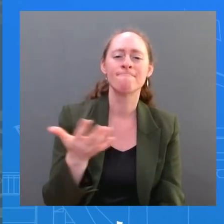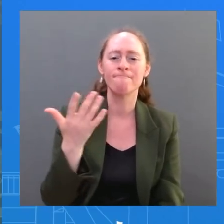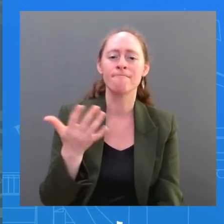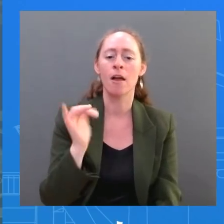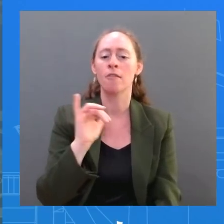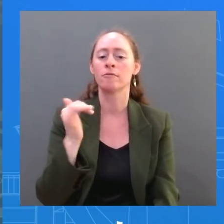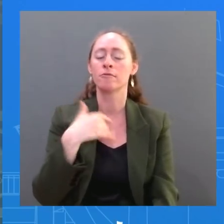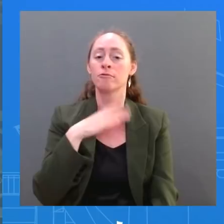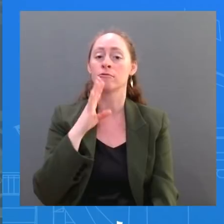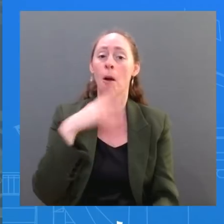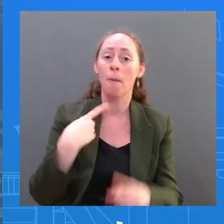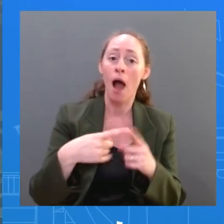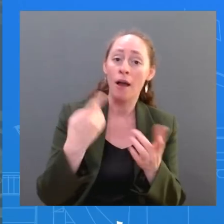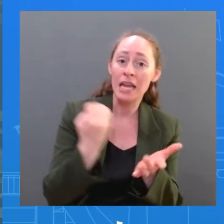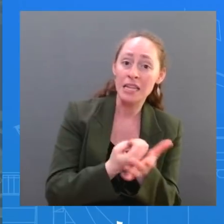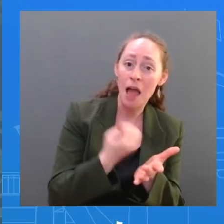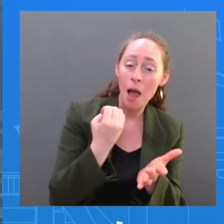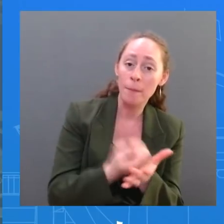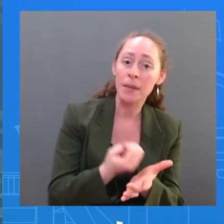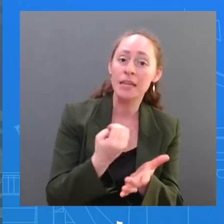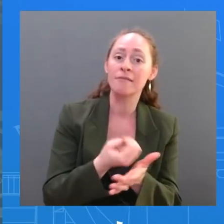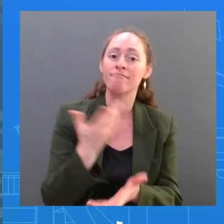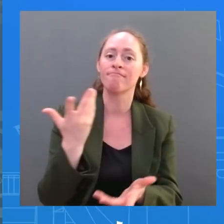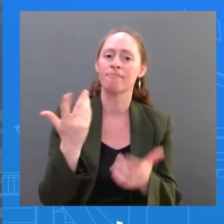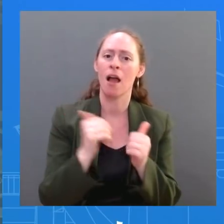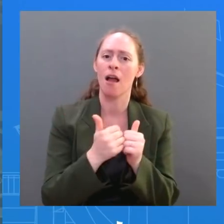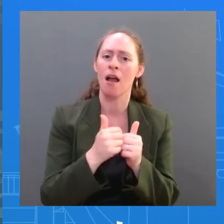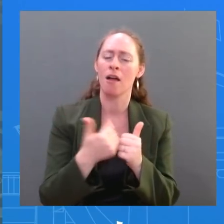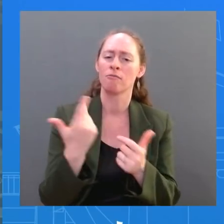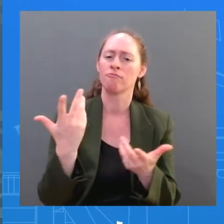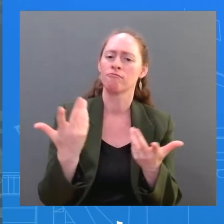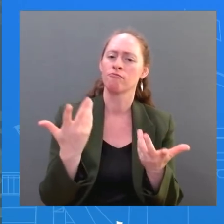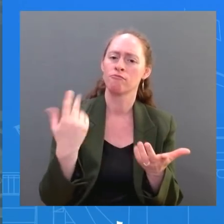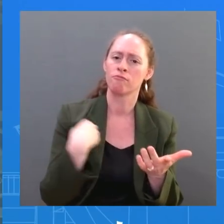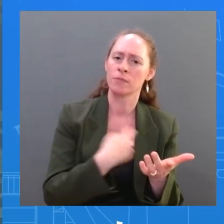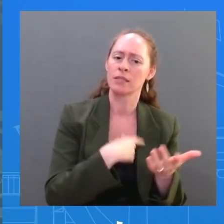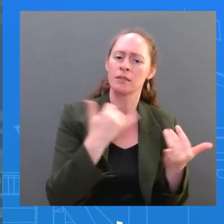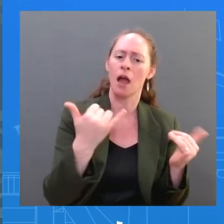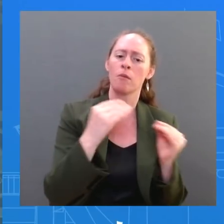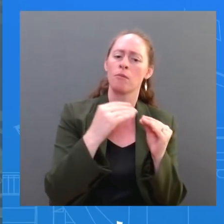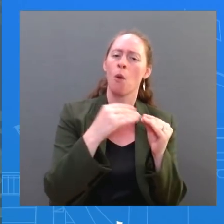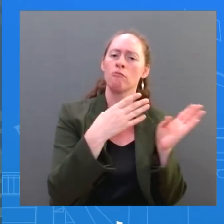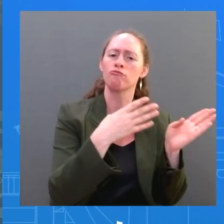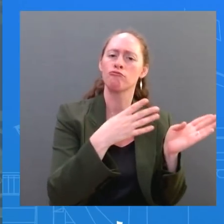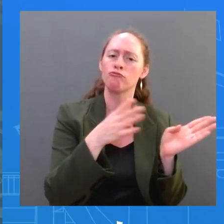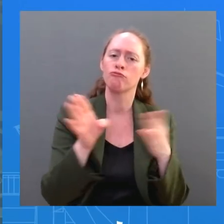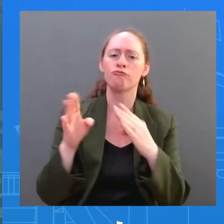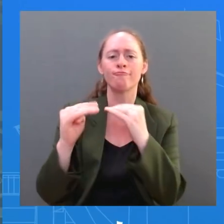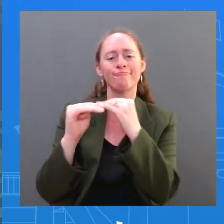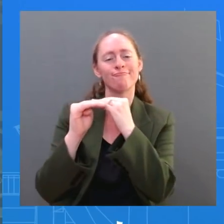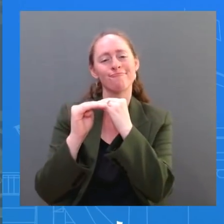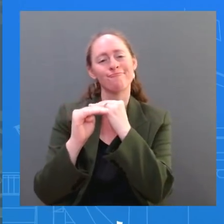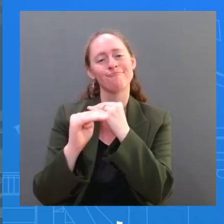so that we can really truly deal with inflation. And so I think these numbers -- and you heard the President talk about that.